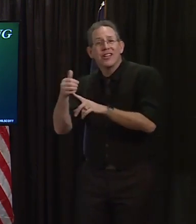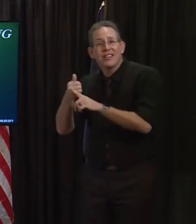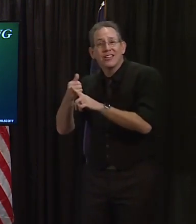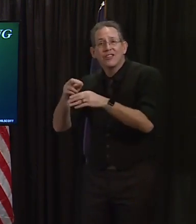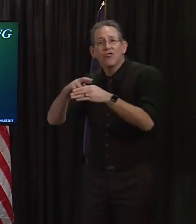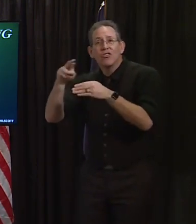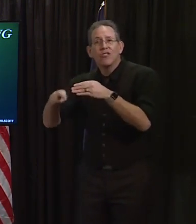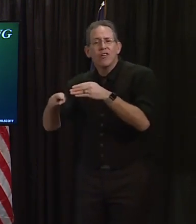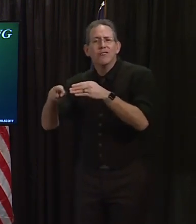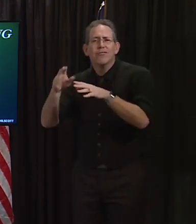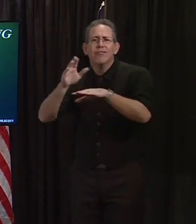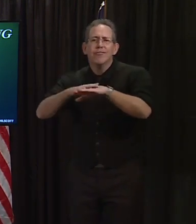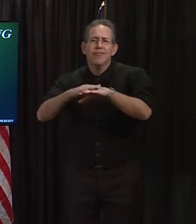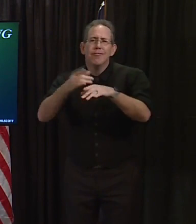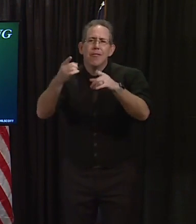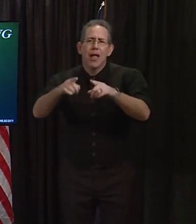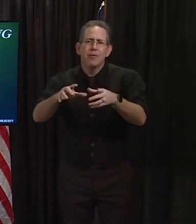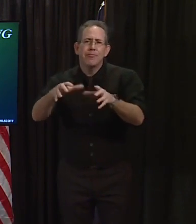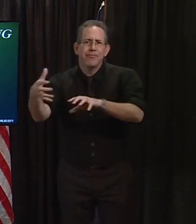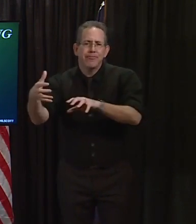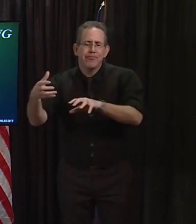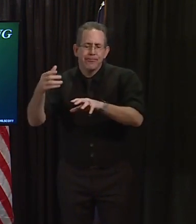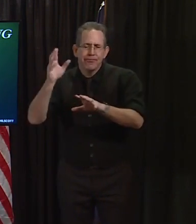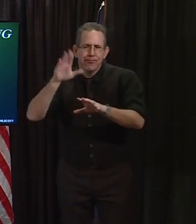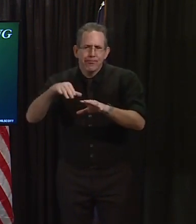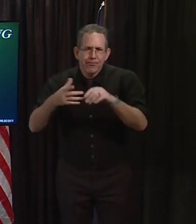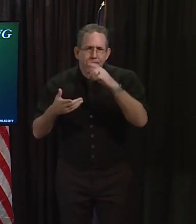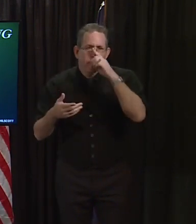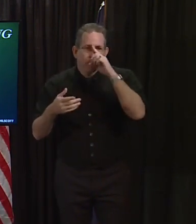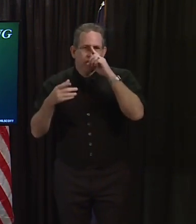of a significant delay in reporting test results from the public testing